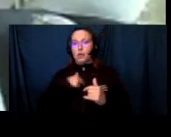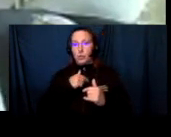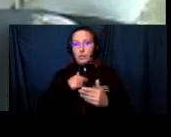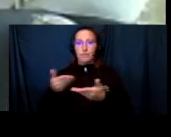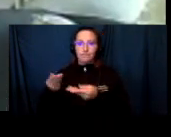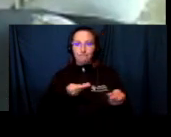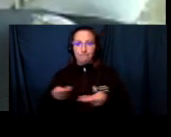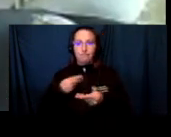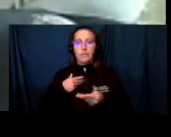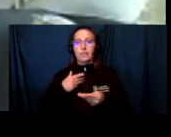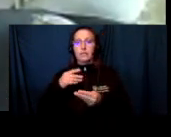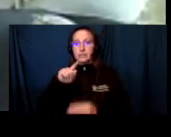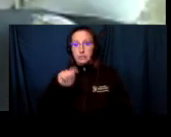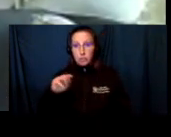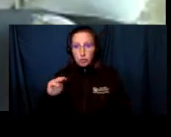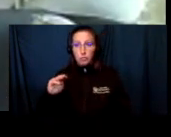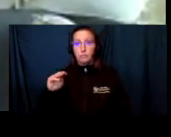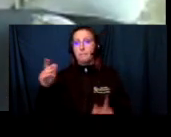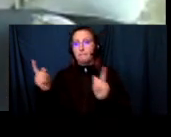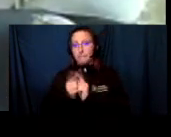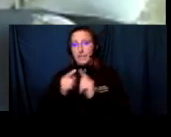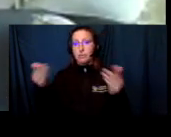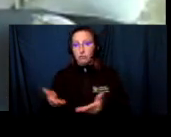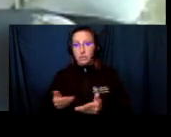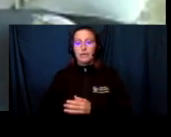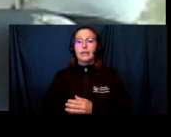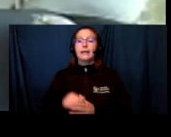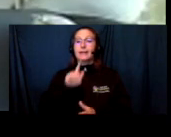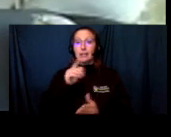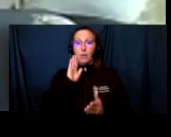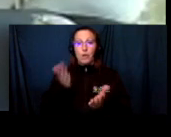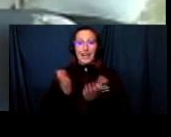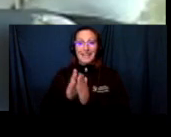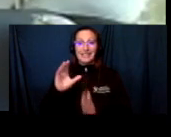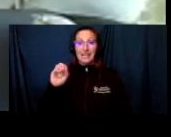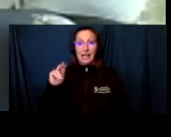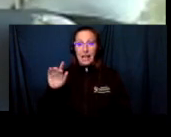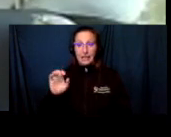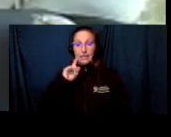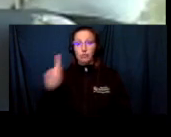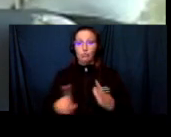um and I'm gonna actually ask Connie to come on in a second and talk a little bit more about those